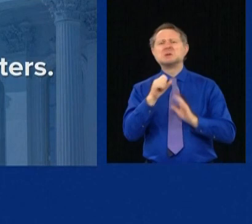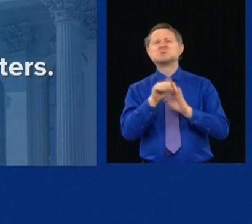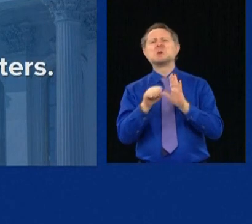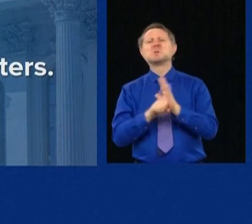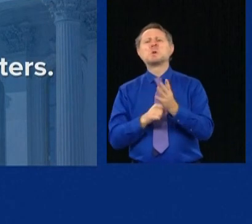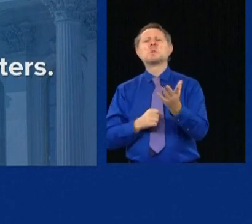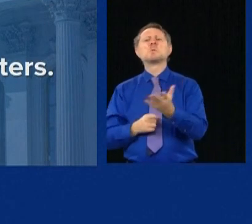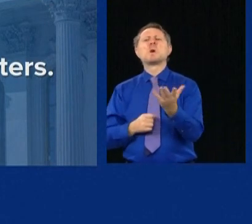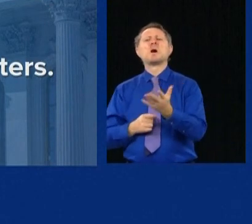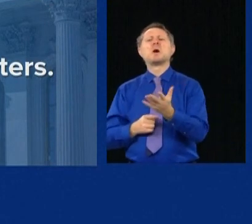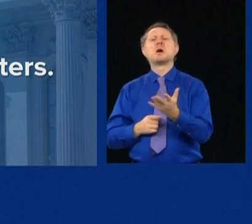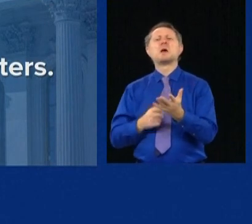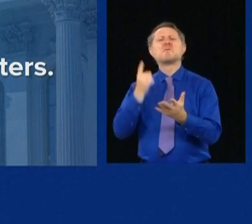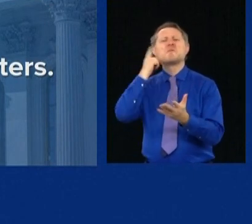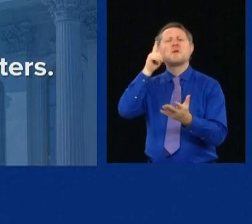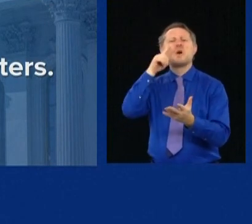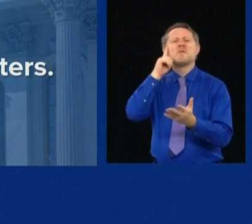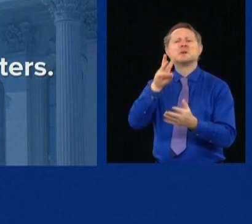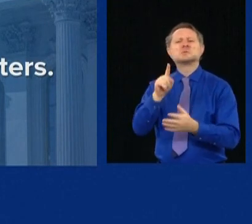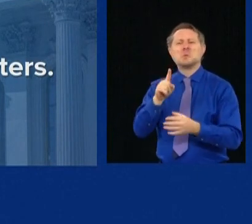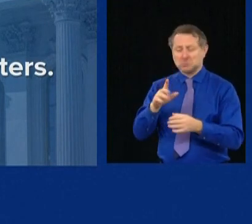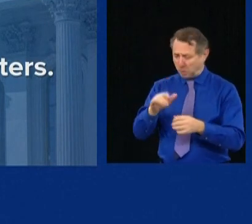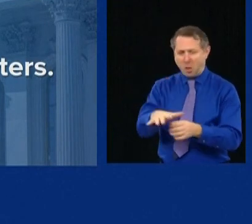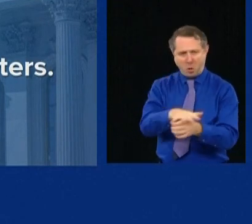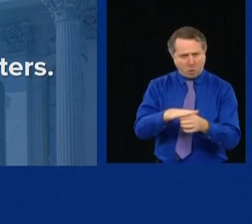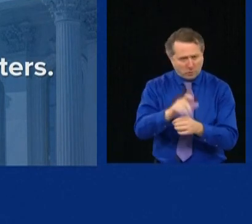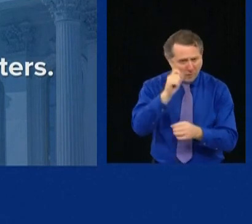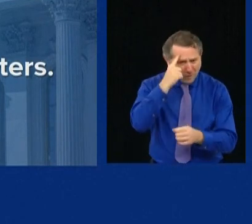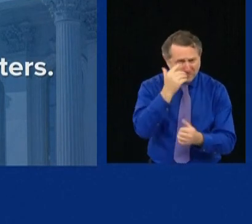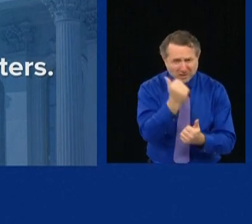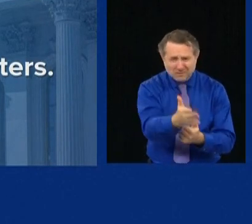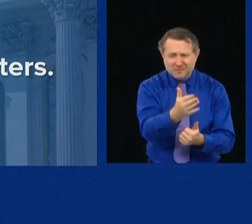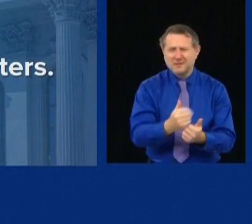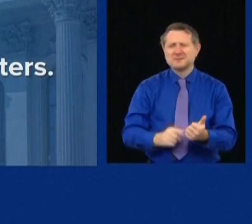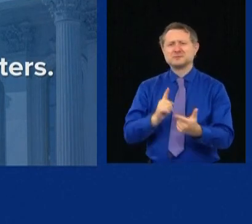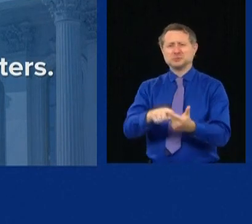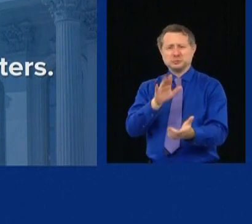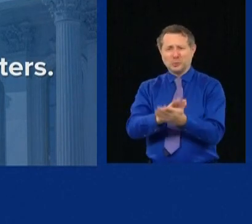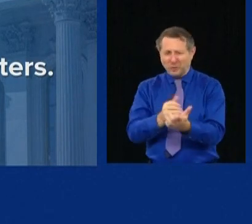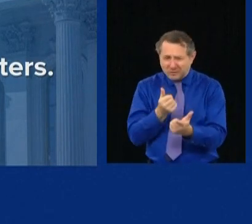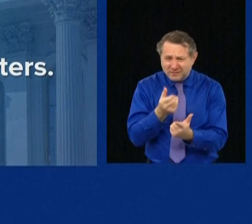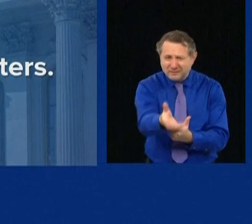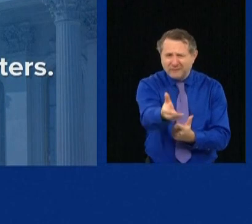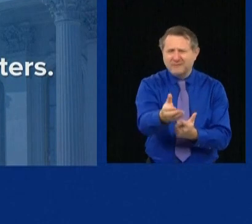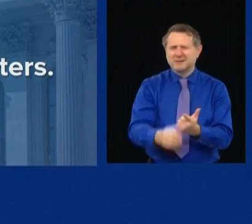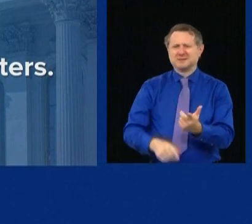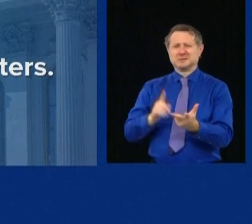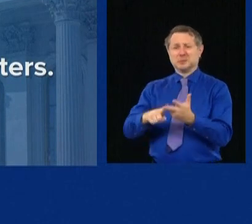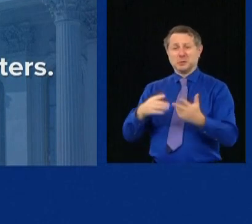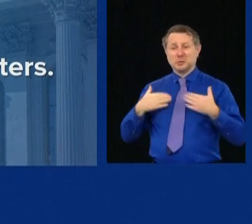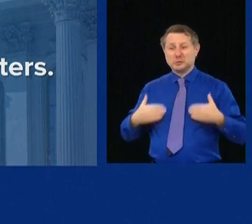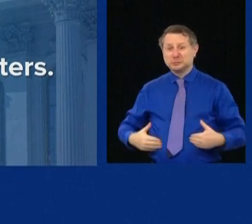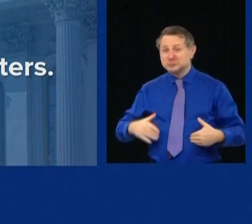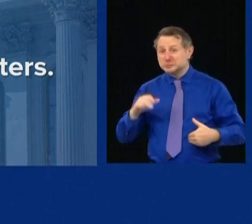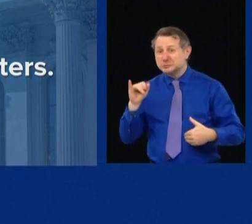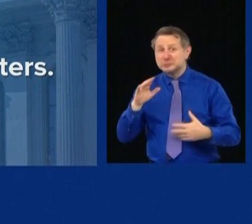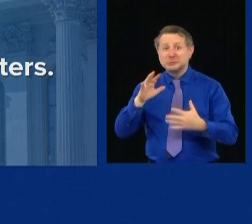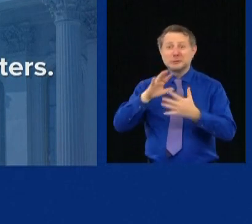WELL, WHAT DOES THE STATE FUND? THE STATE FUNDS LOCAL